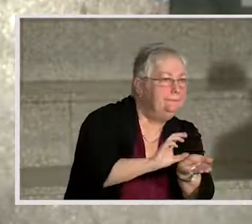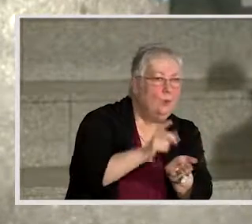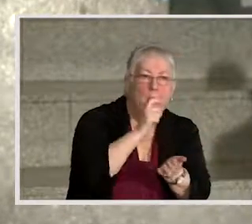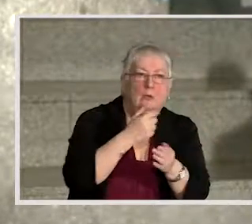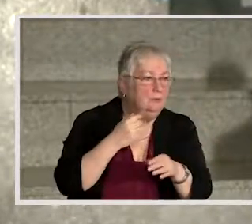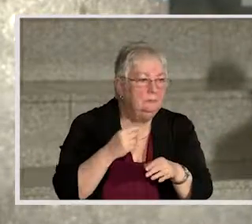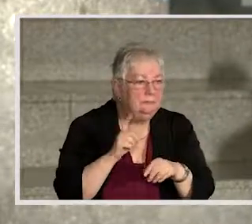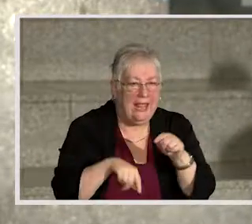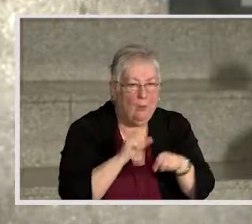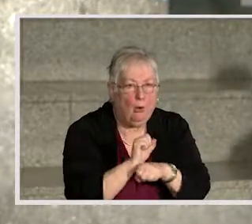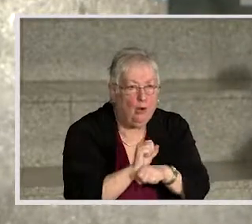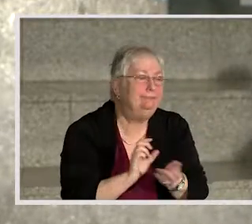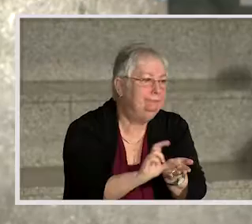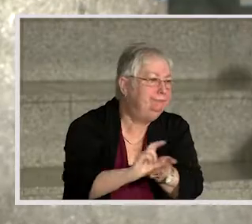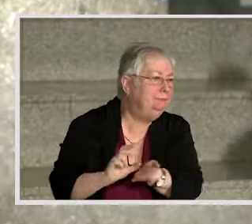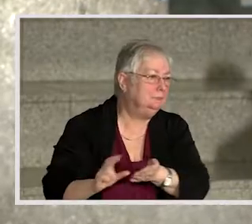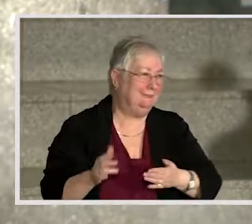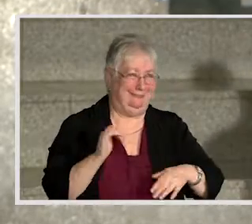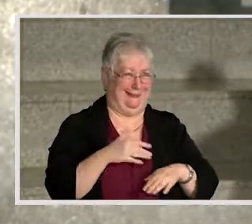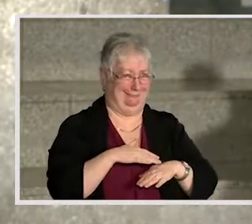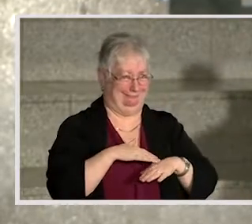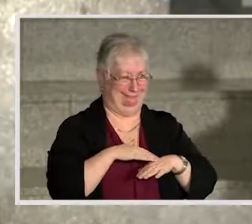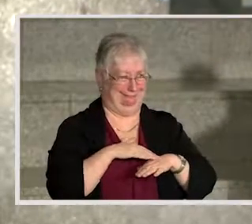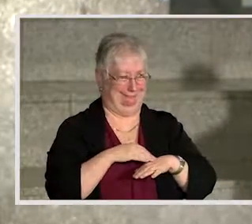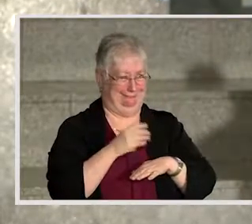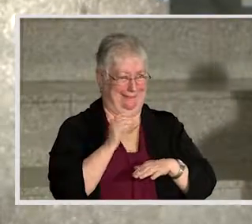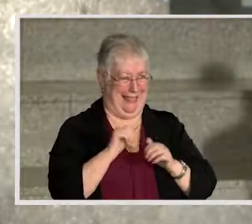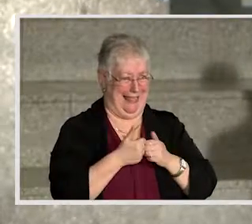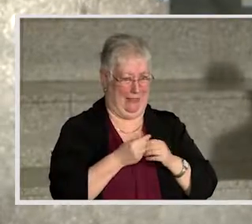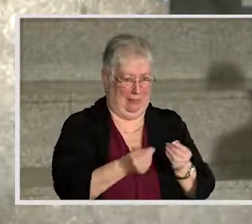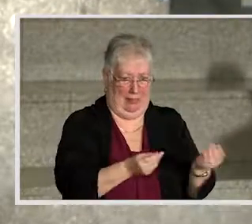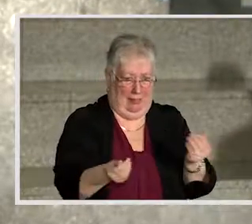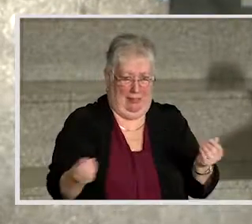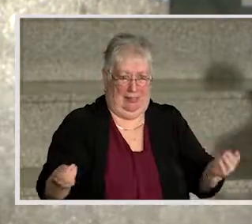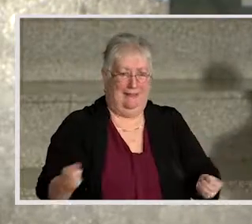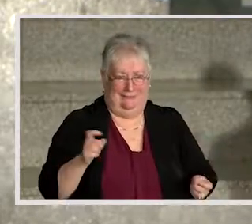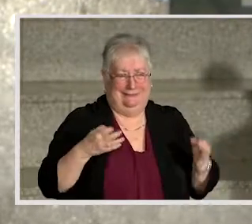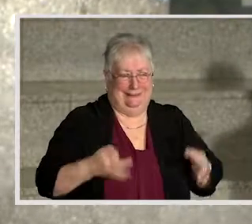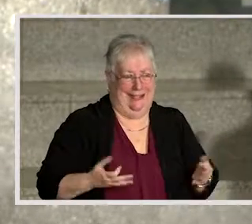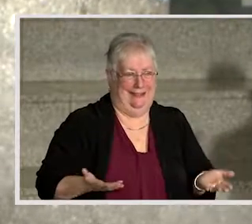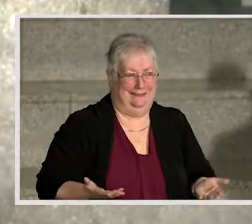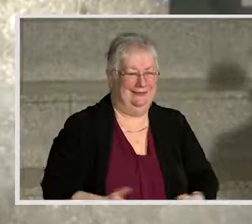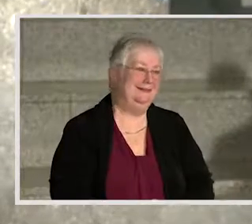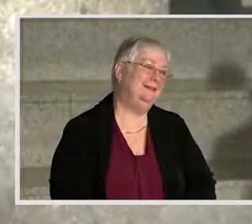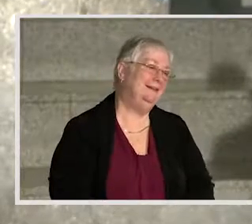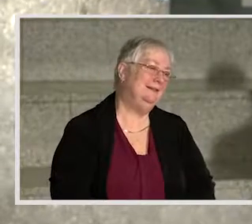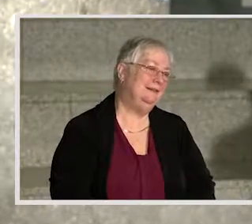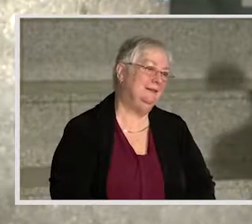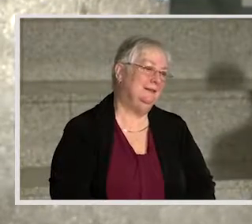THROUGH PROPERTY, SALES AND INCOME IS SPLIT TODAY AND ONE OF THE THINGS WE'RE GOING TO ASK YOU TO DO AS PART OF THE